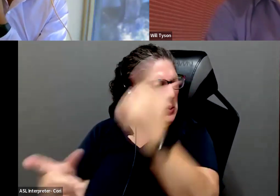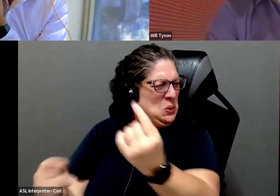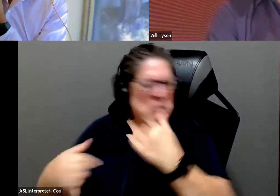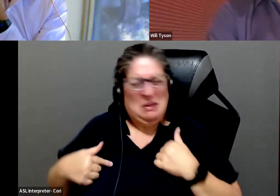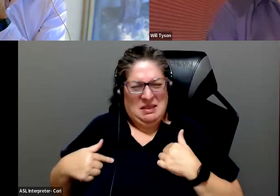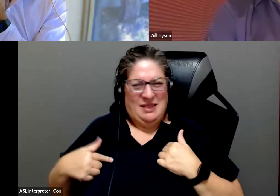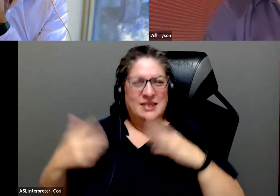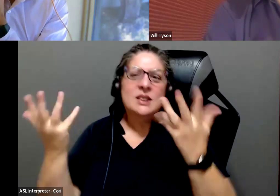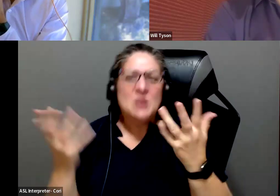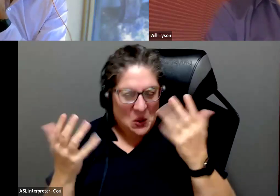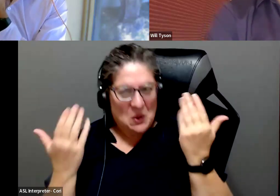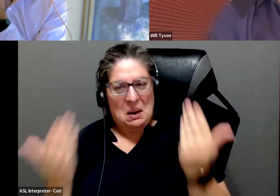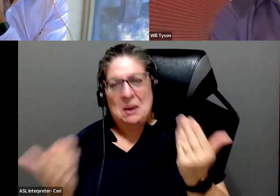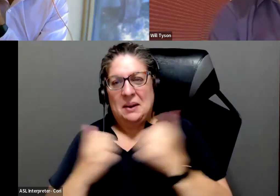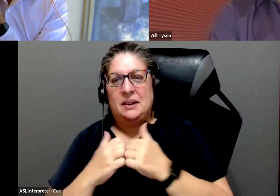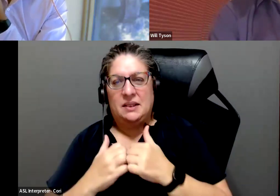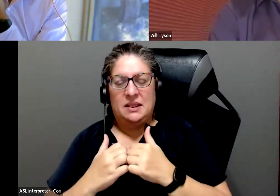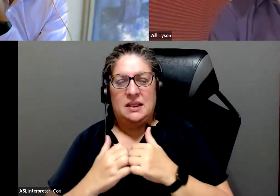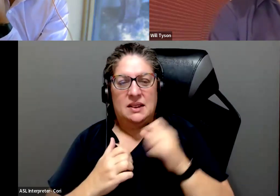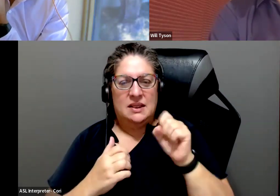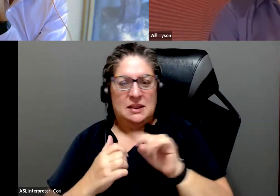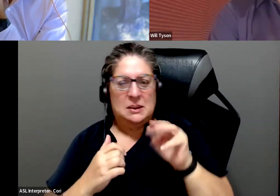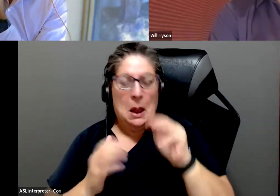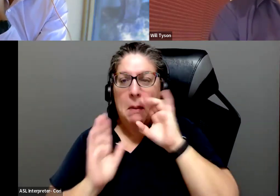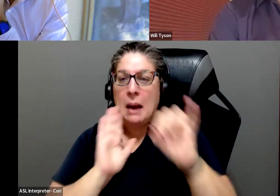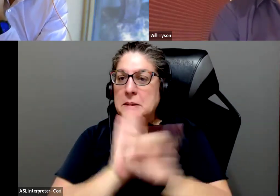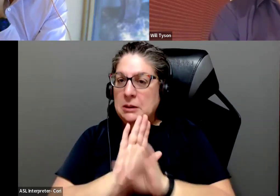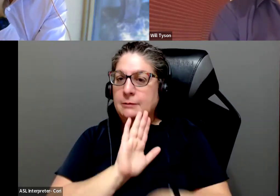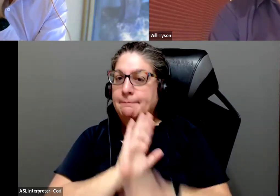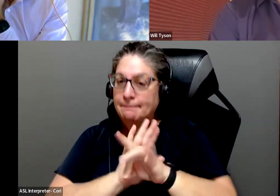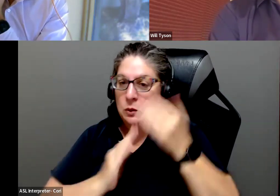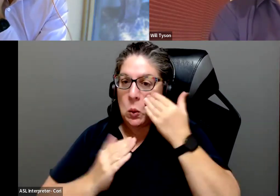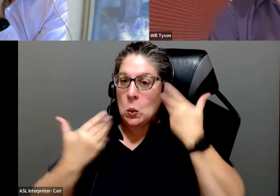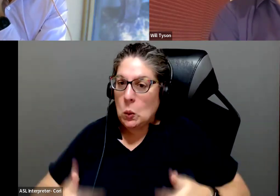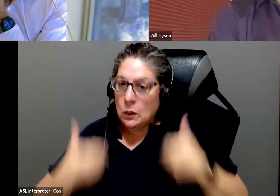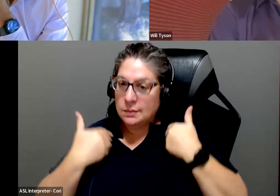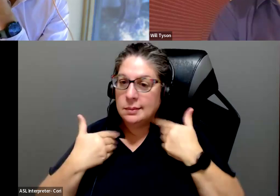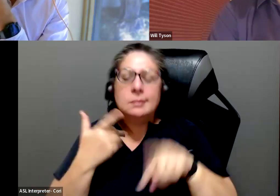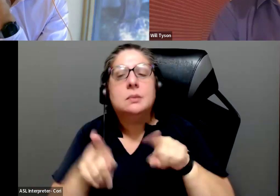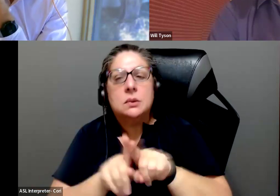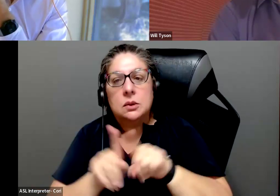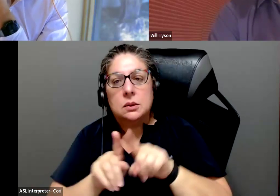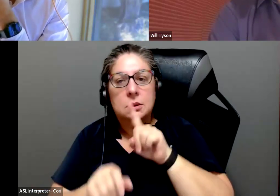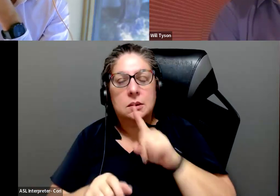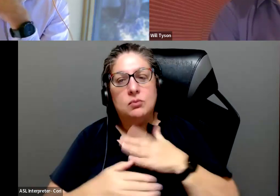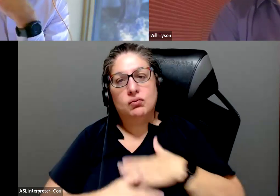I had a high kind of stem identity, also appreciation for the